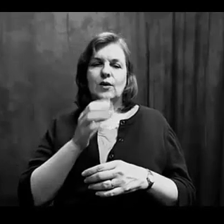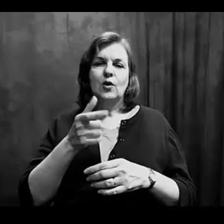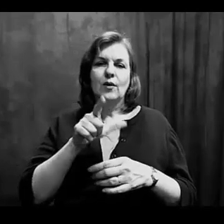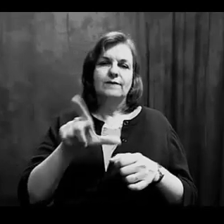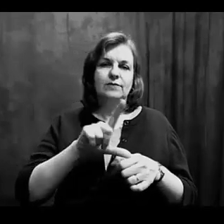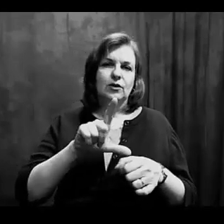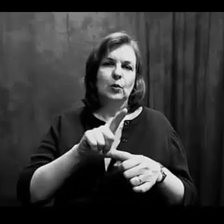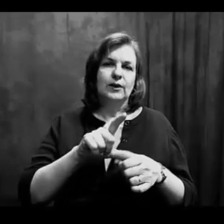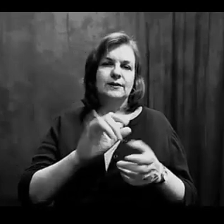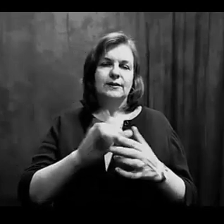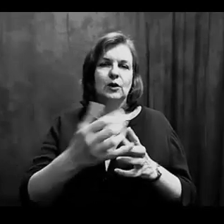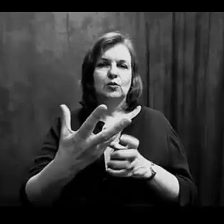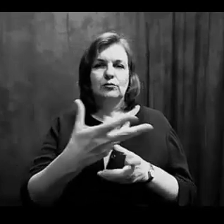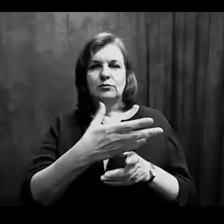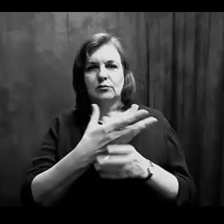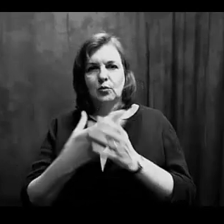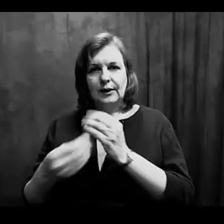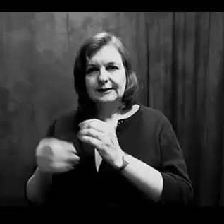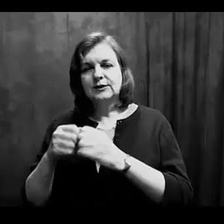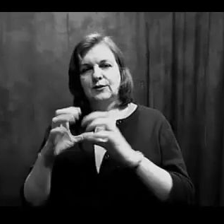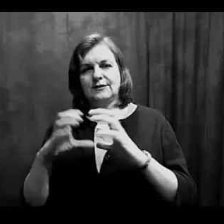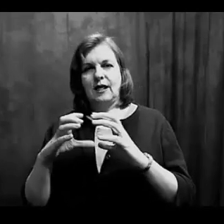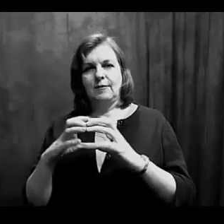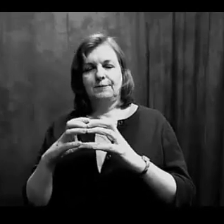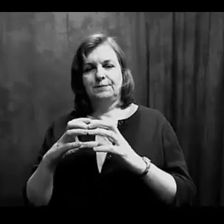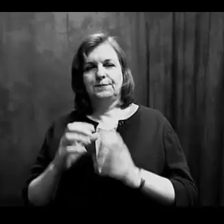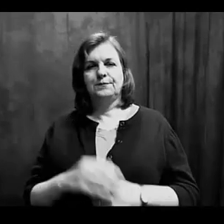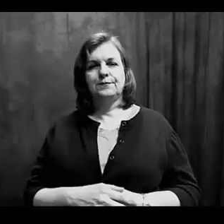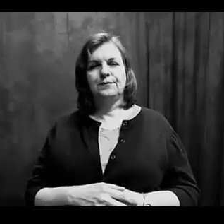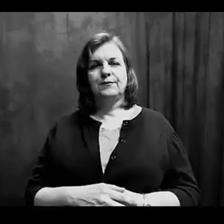that it's trying to bring into the cell very very quickly